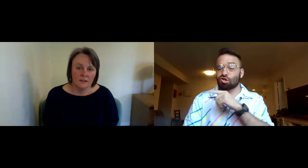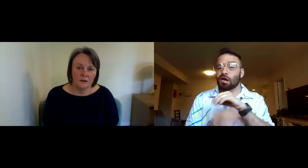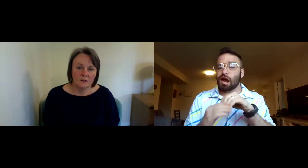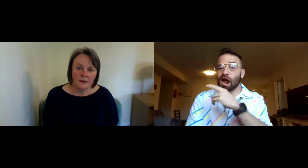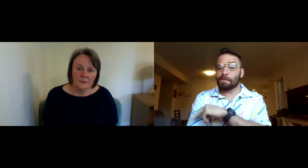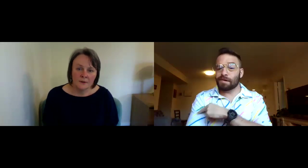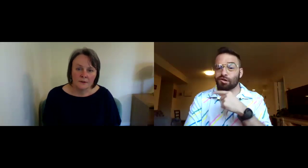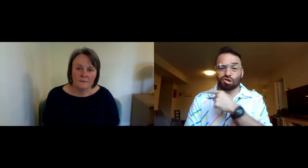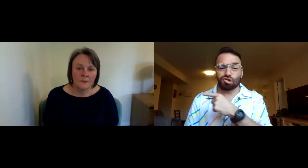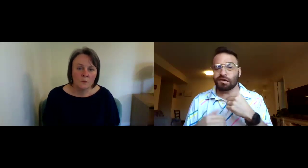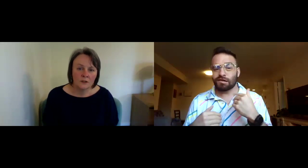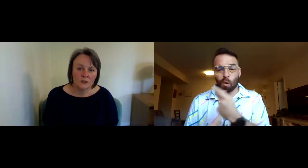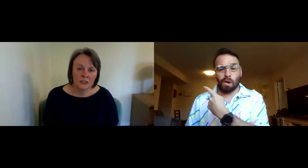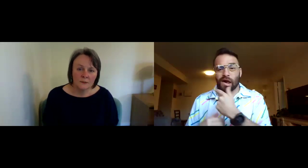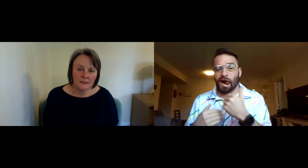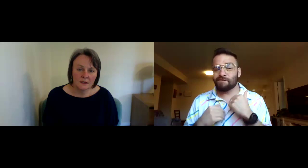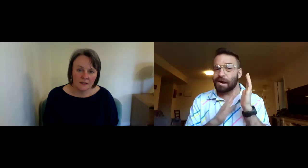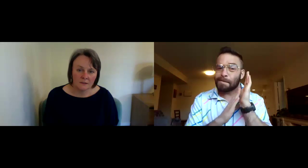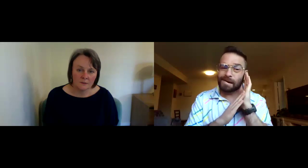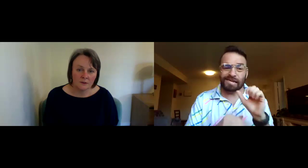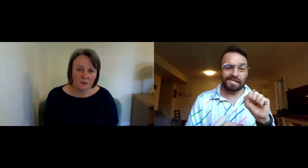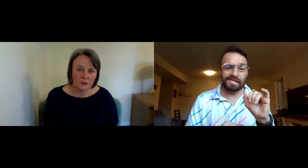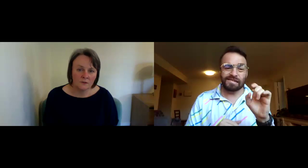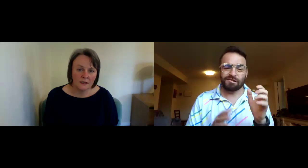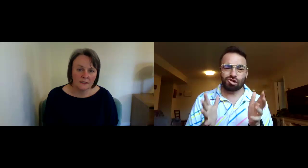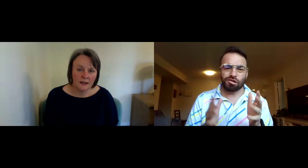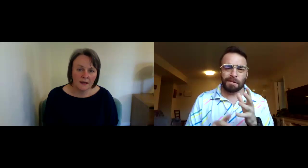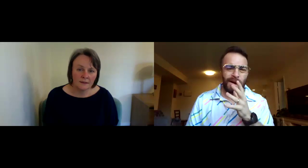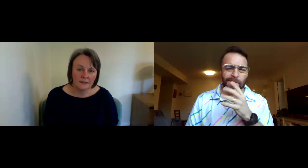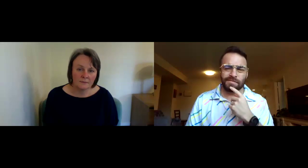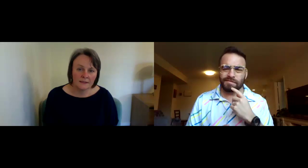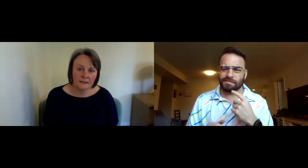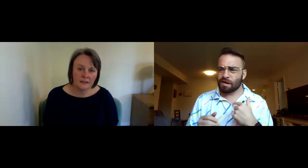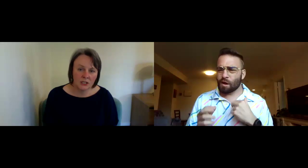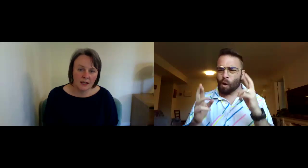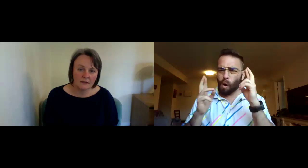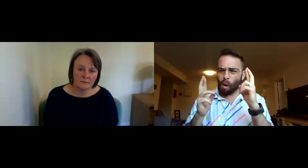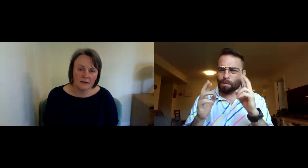So I remember while she was in the hospital, the two of us had this bedside chat and my